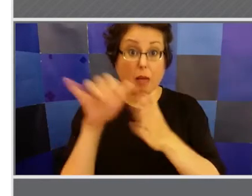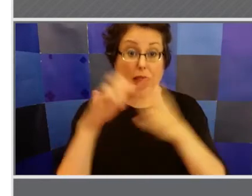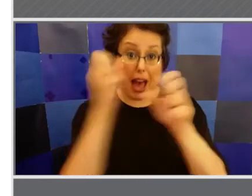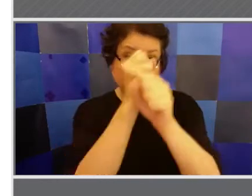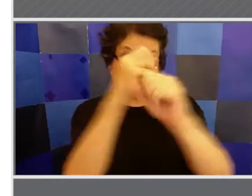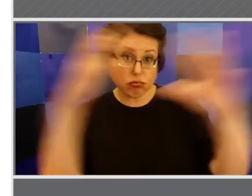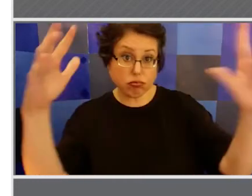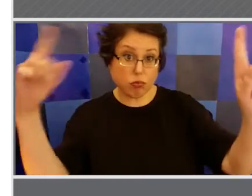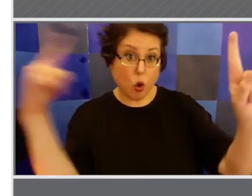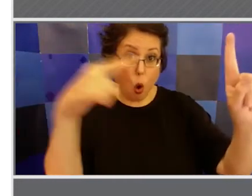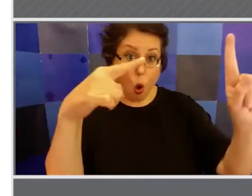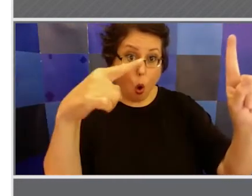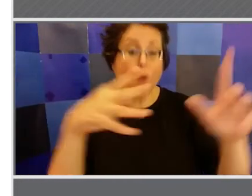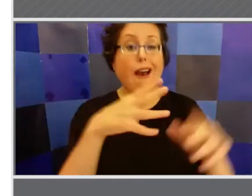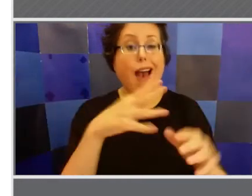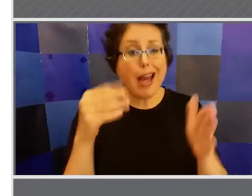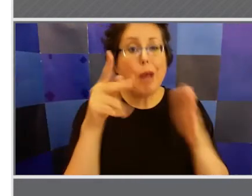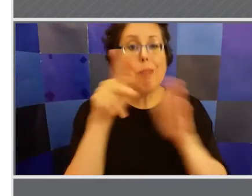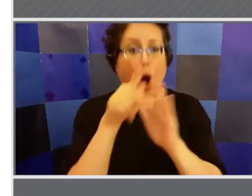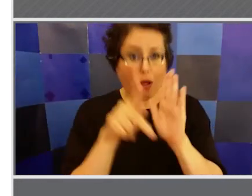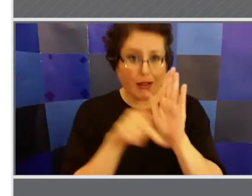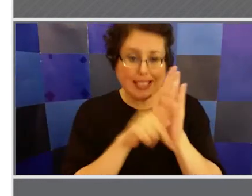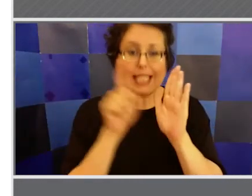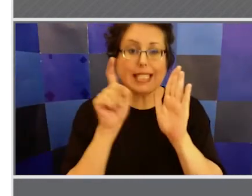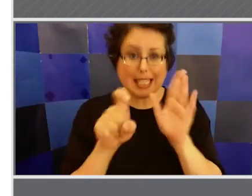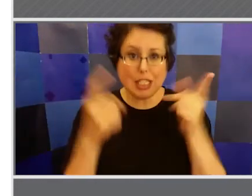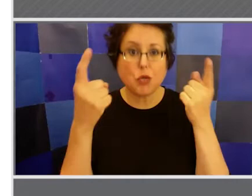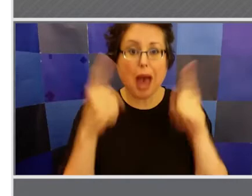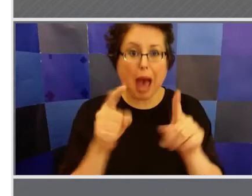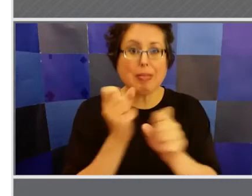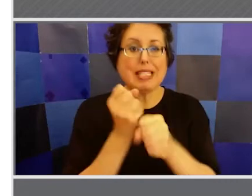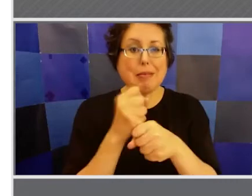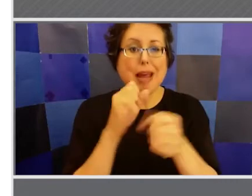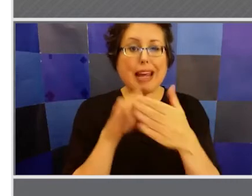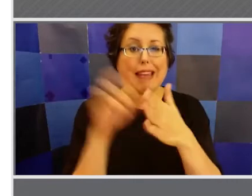and then the policies that needs to take place to make those happen, or the designs of projects